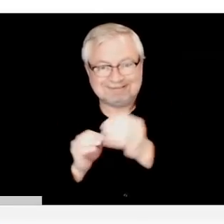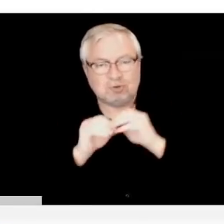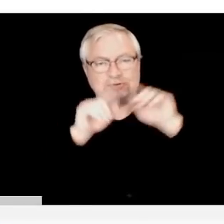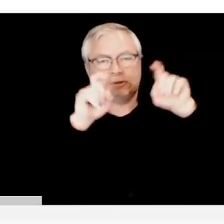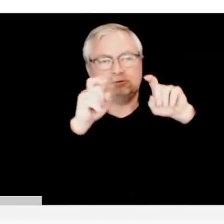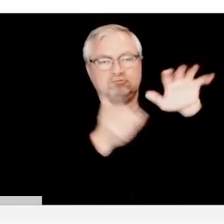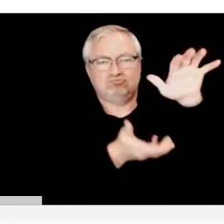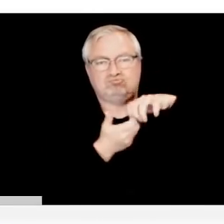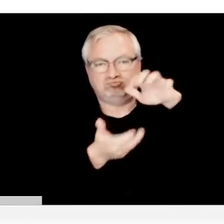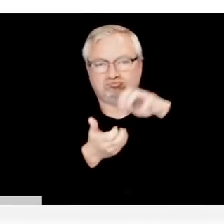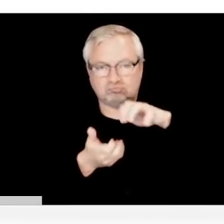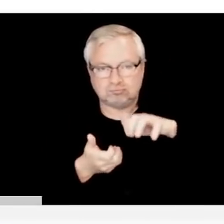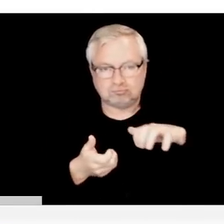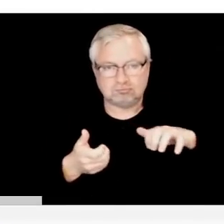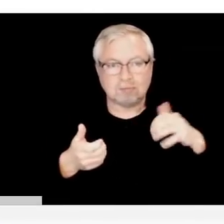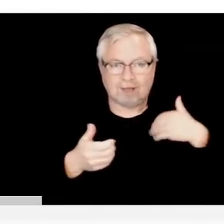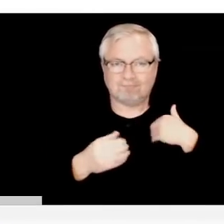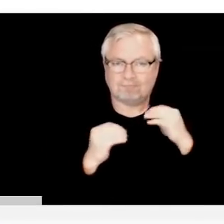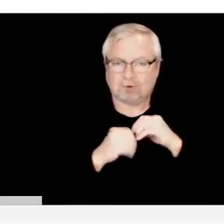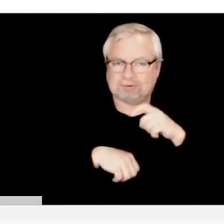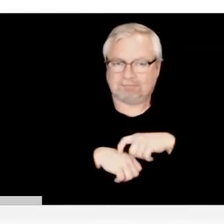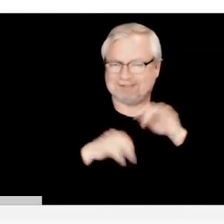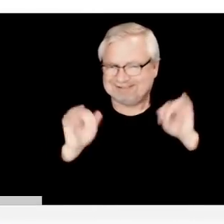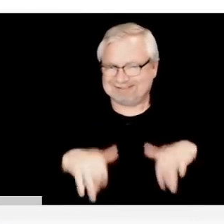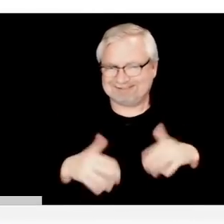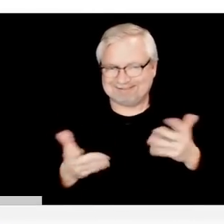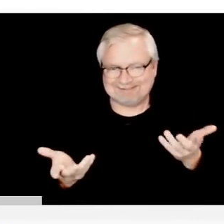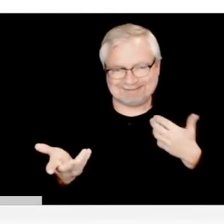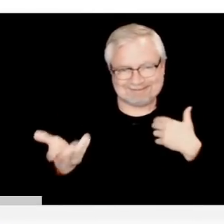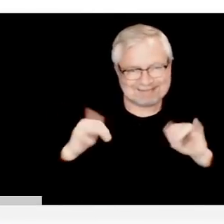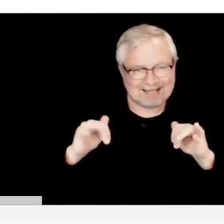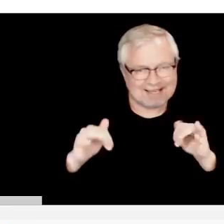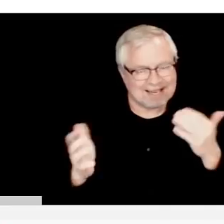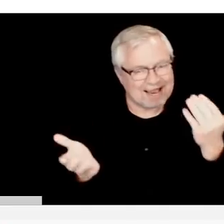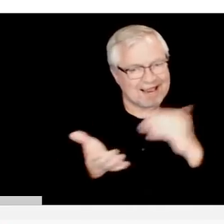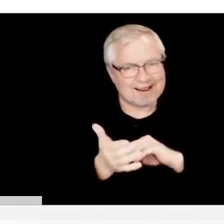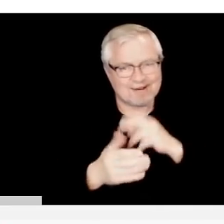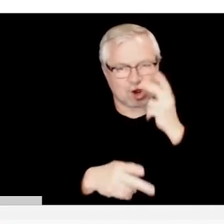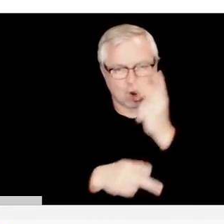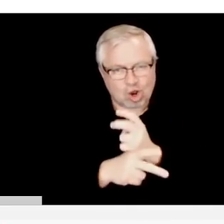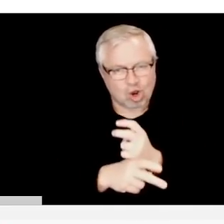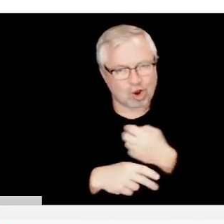But yeah, it's a tricky thing to kind of know how these things will ramp up